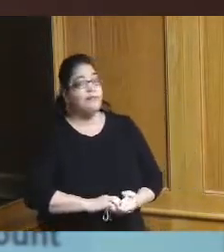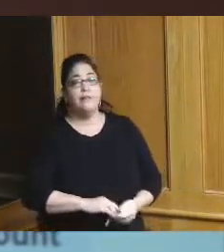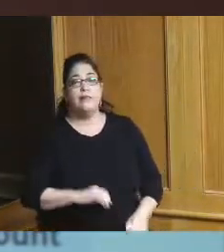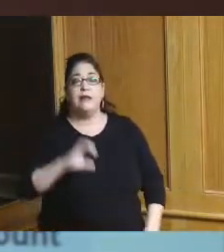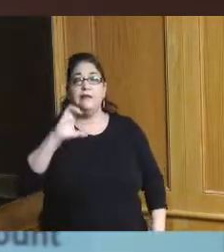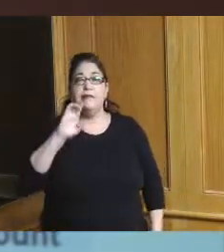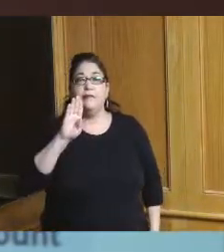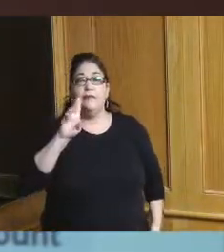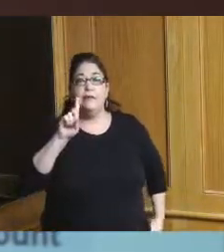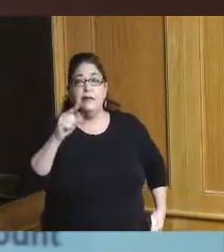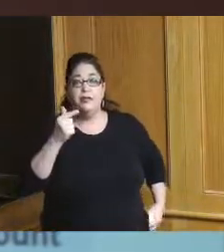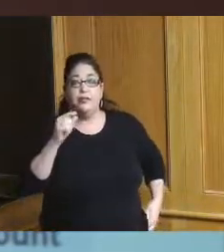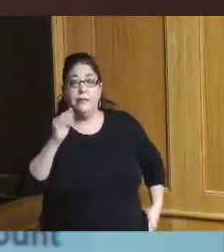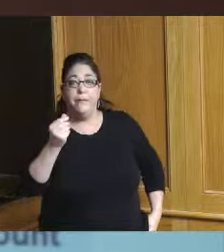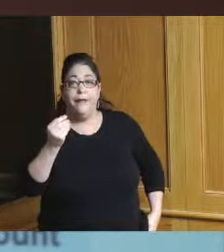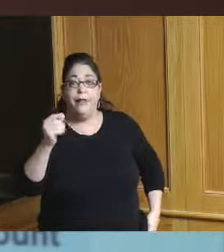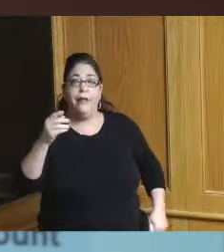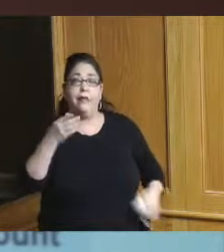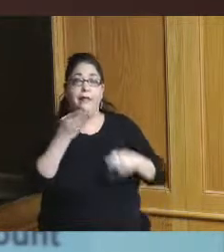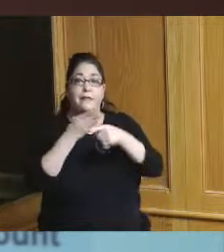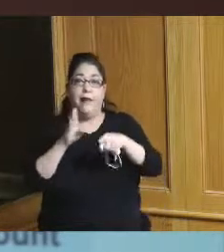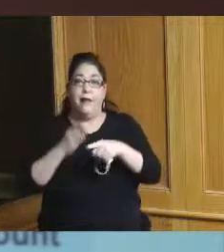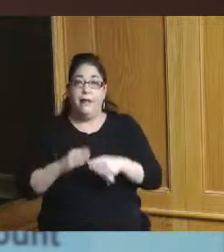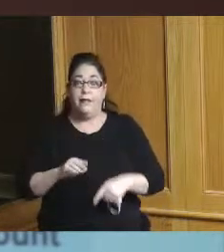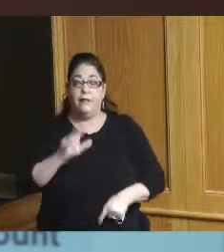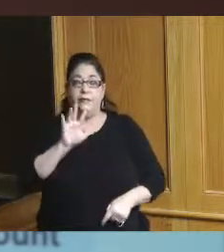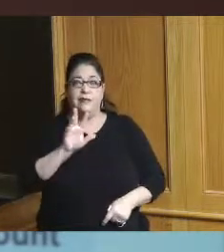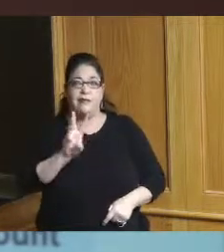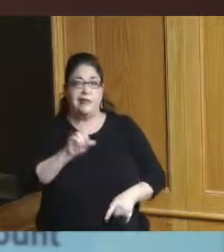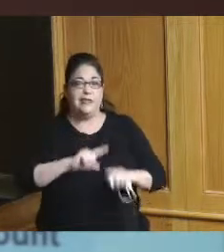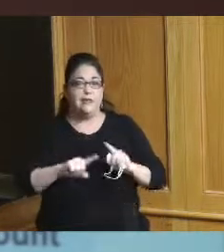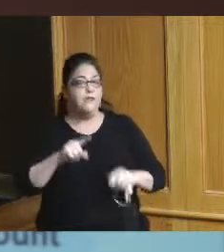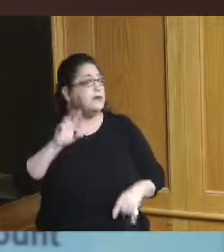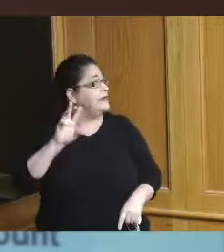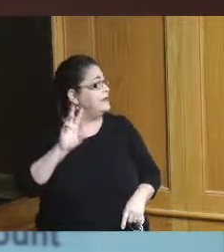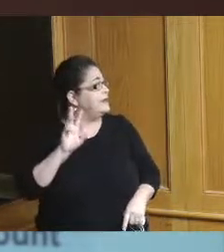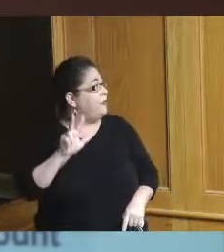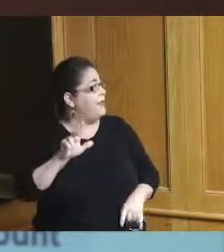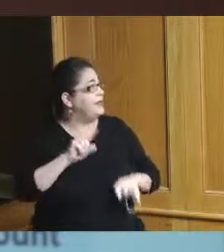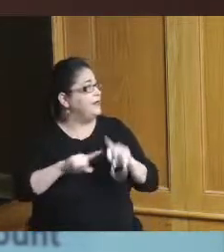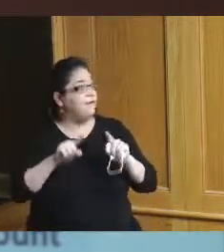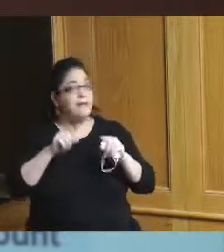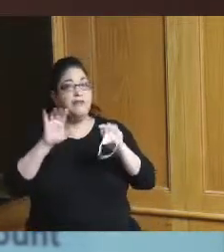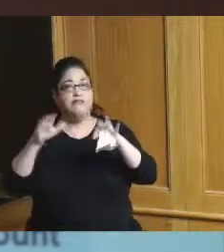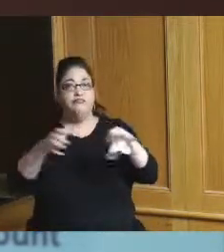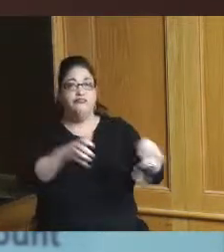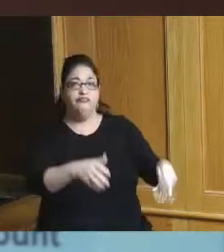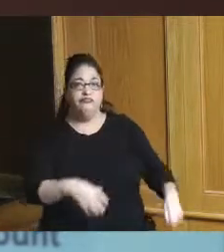1.5 million go to community specific projects so projects that the jurisdictions themselves want